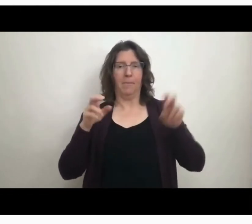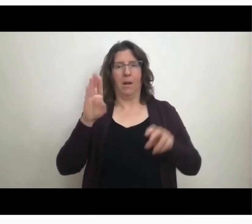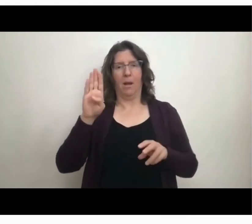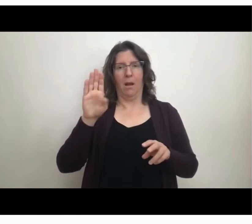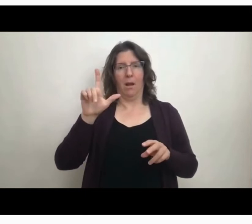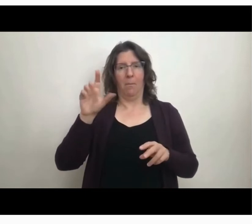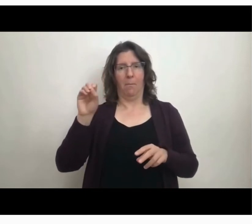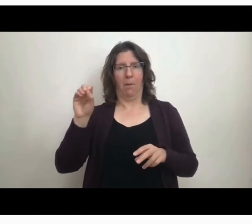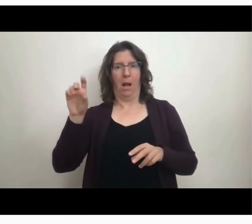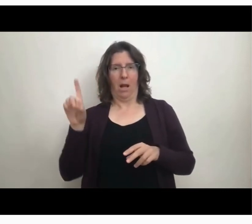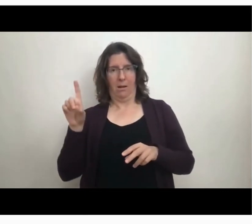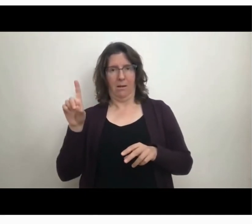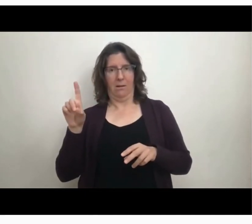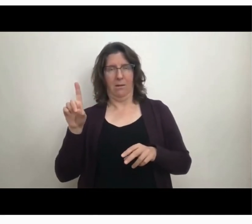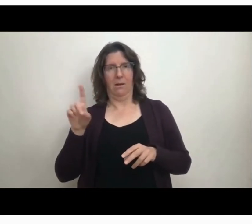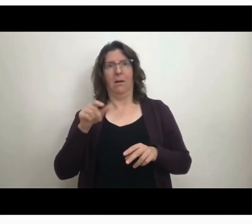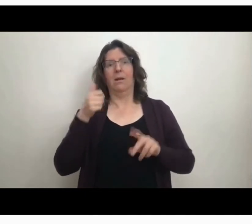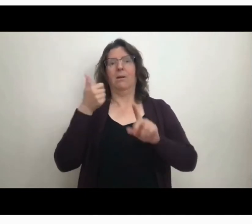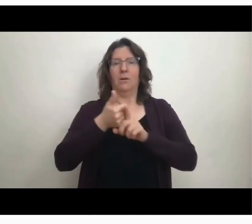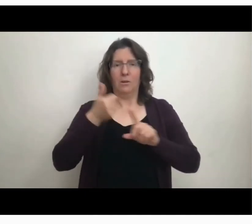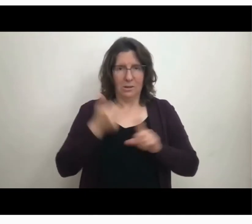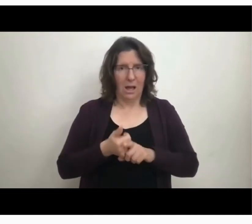One character I am featuring here is named "Blood".